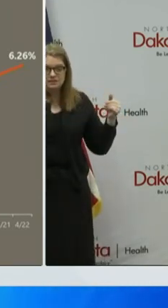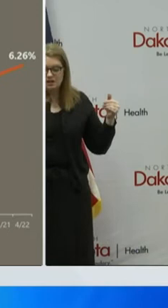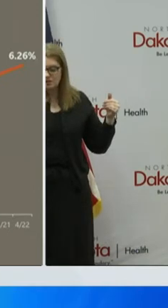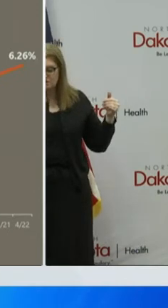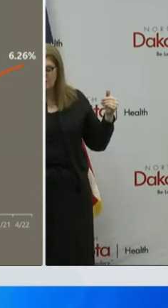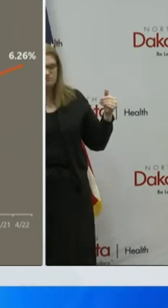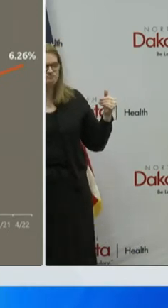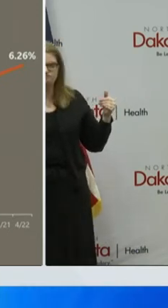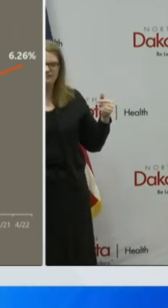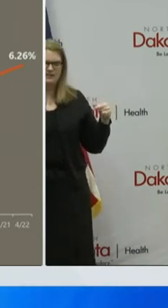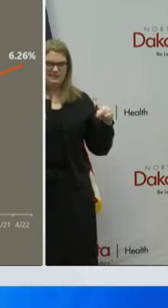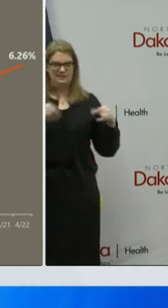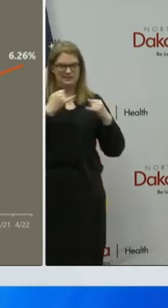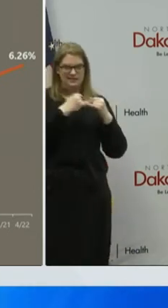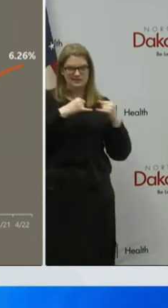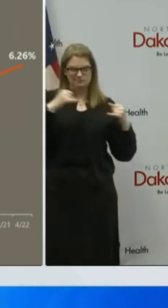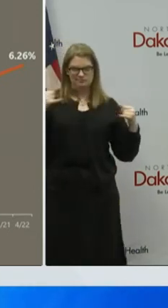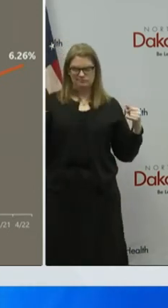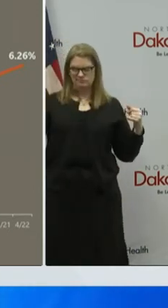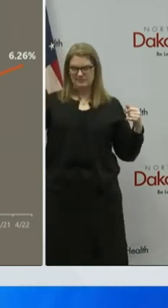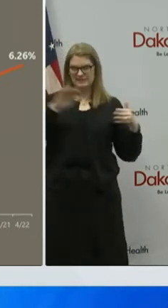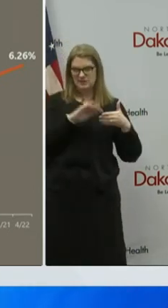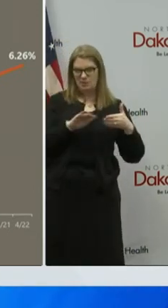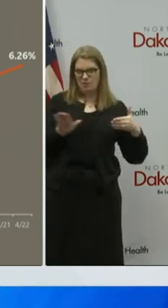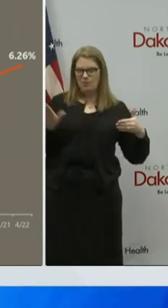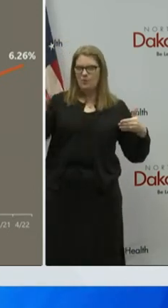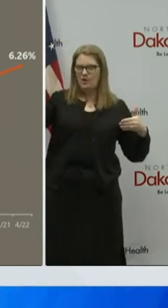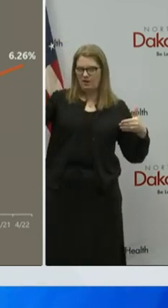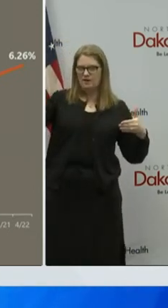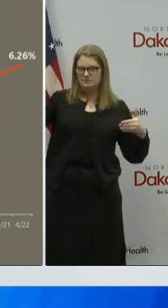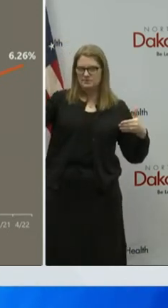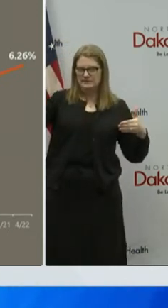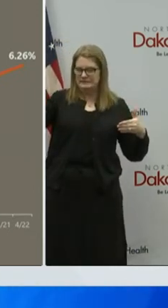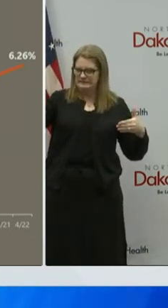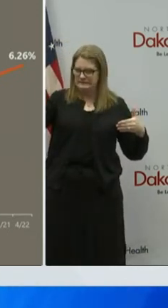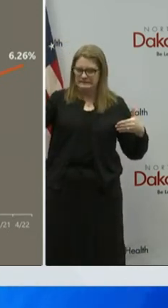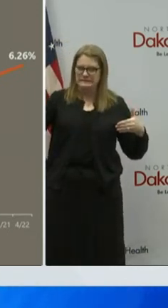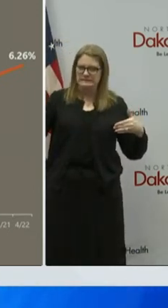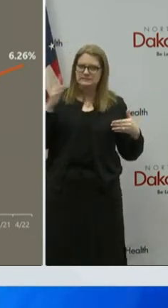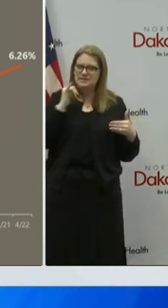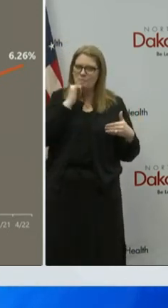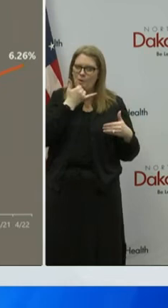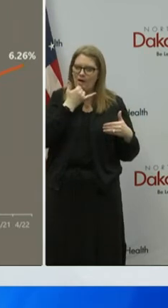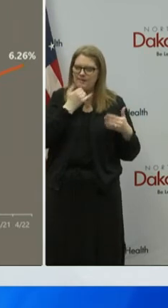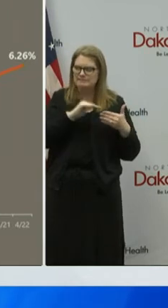AS YOU CAN SEE ON THIS LINE, WE CONTINUE TO GO UP IN TERMS OF POSITIVE RATE OF COMPLETED TEST.